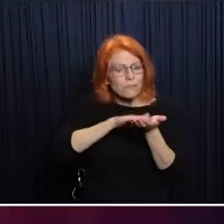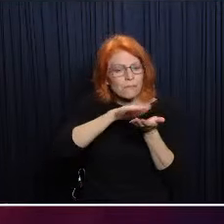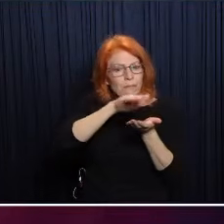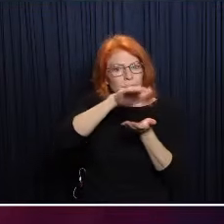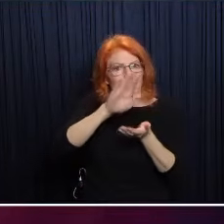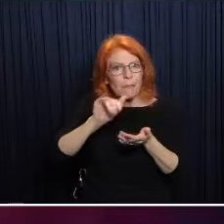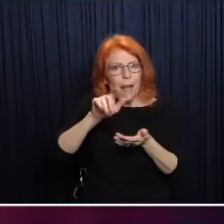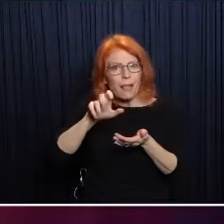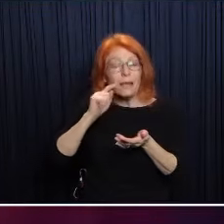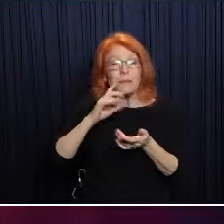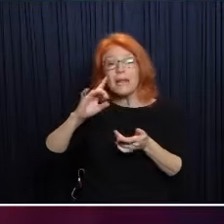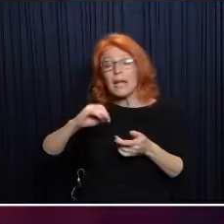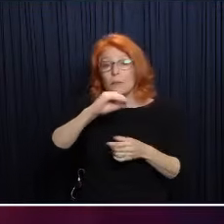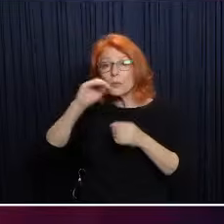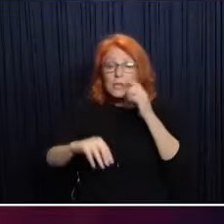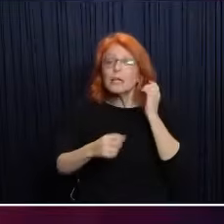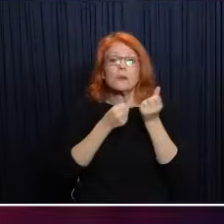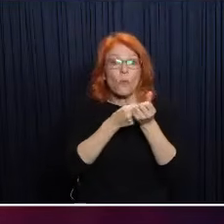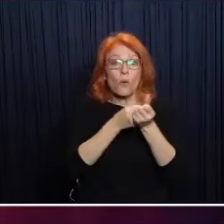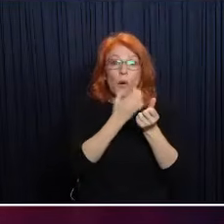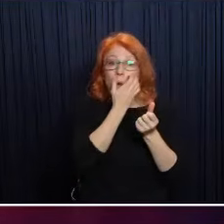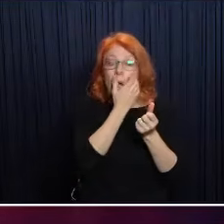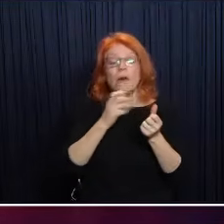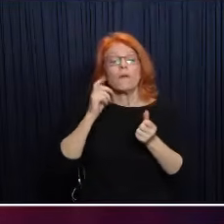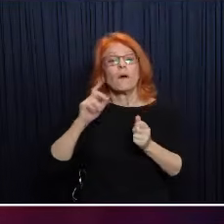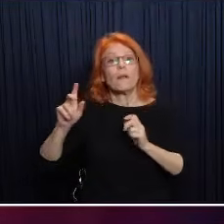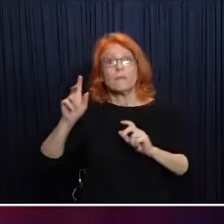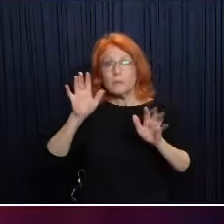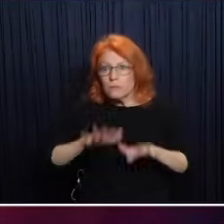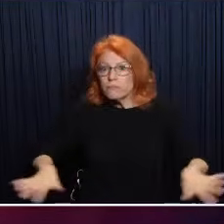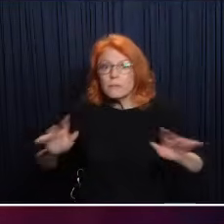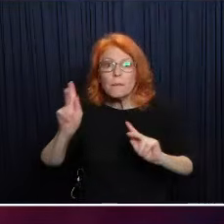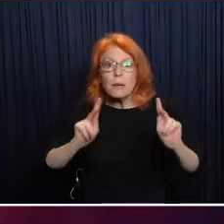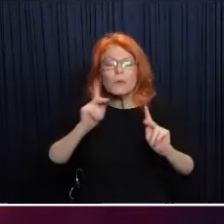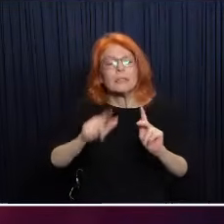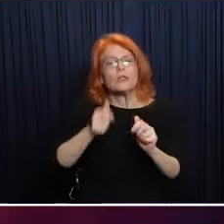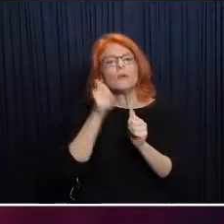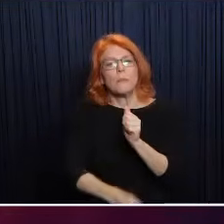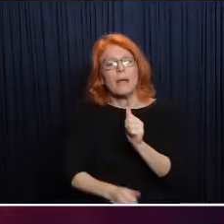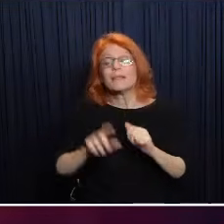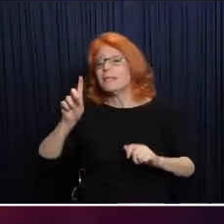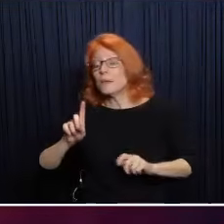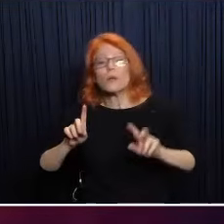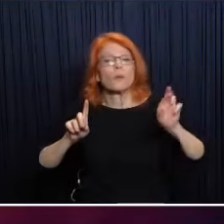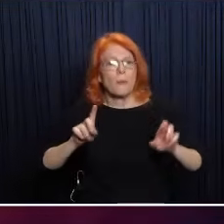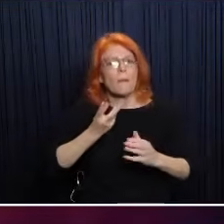BUT I DO THINK THAT THIS IS AN